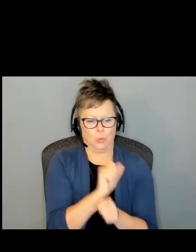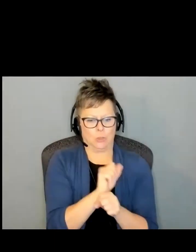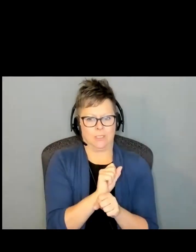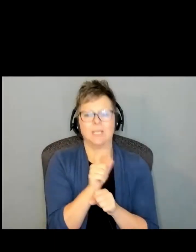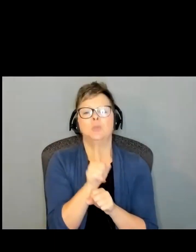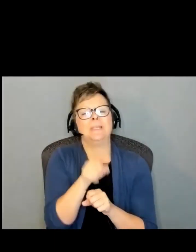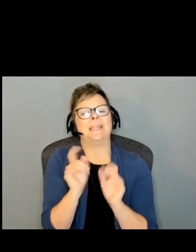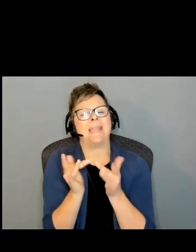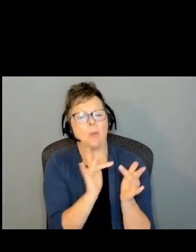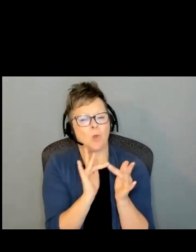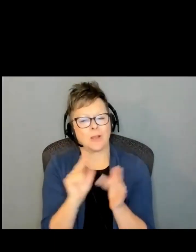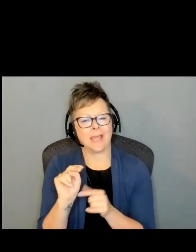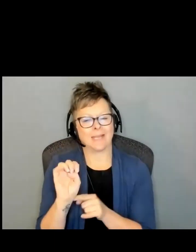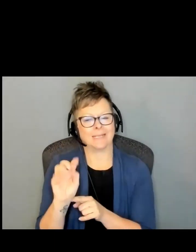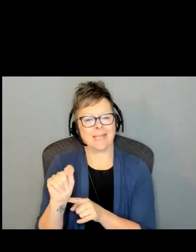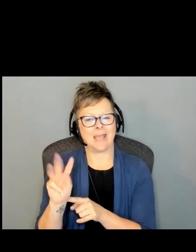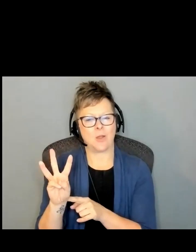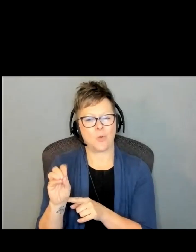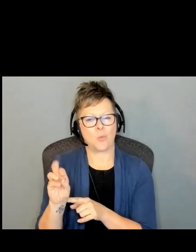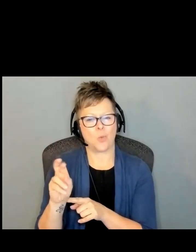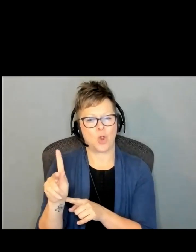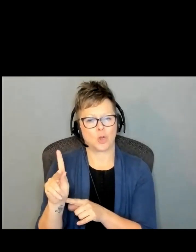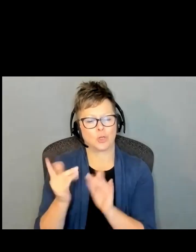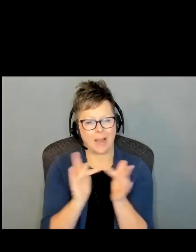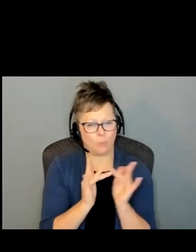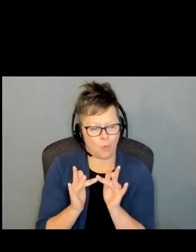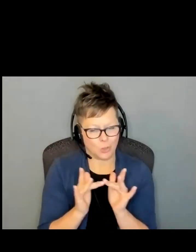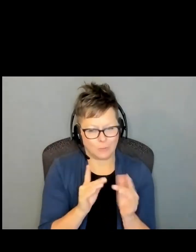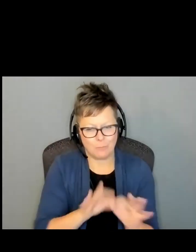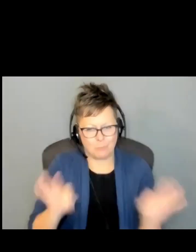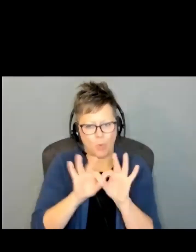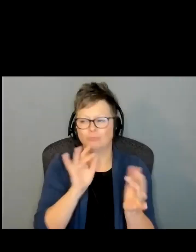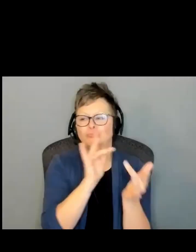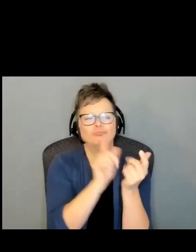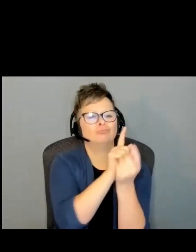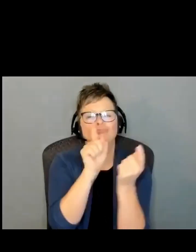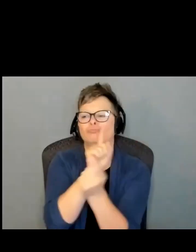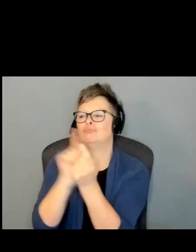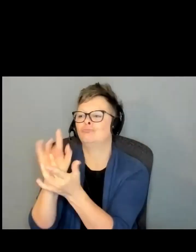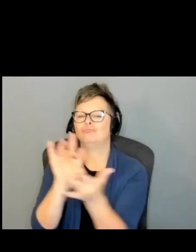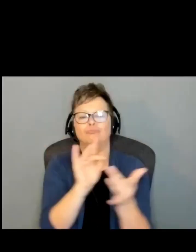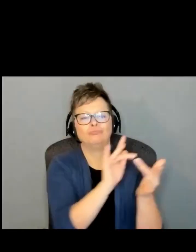So, who can you connect with who may have the community that you are interested and